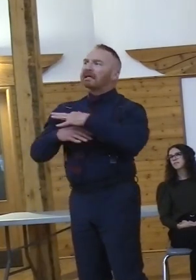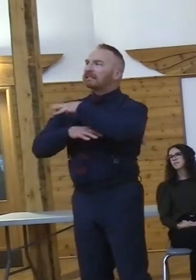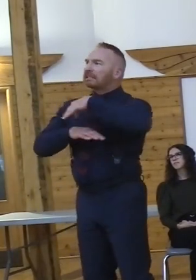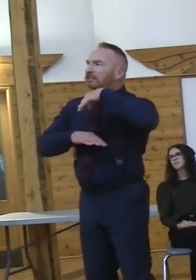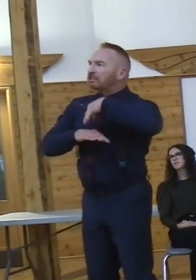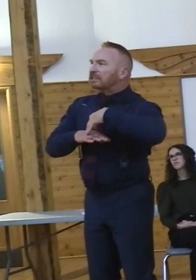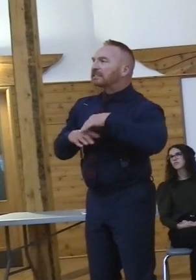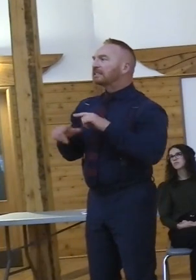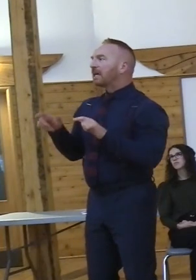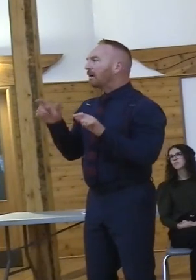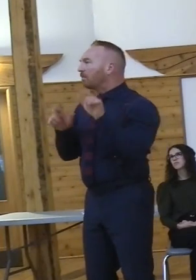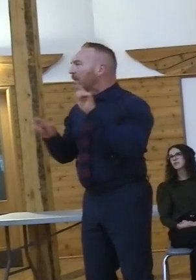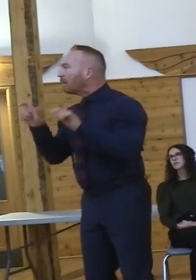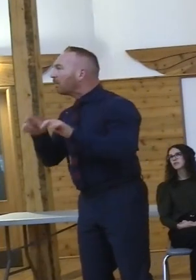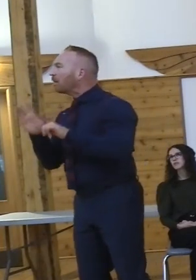in daily life.